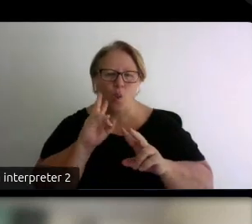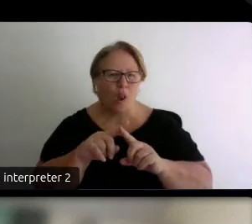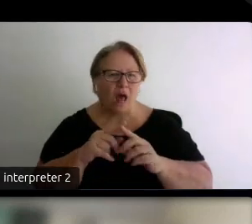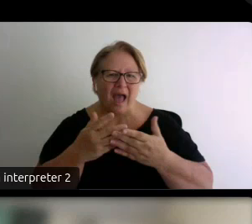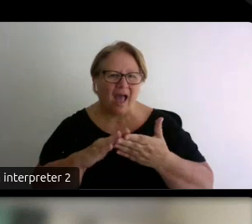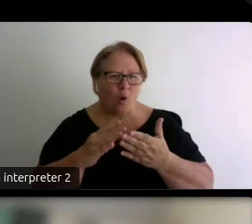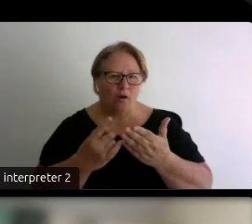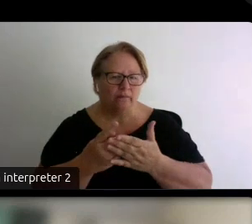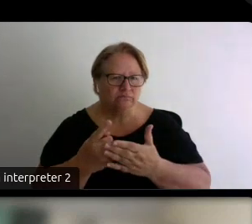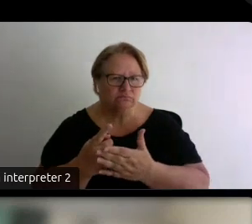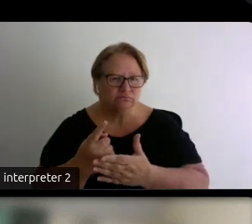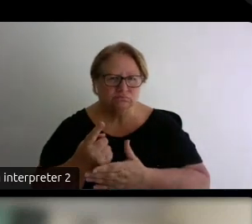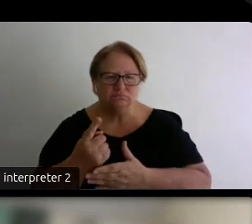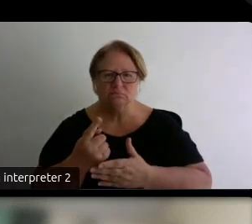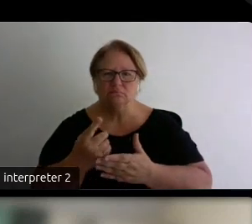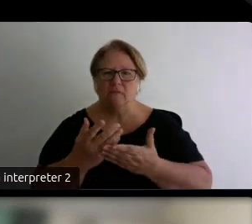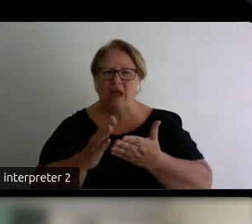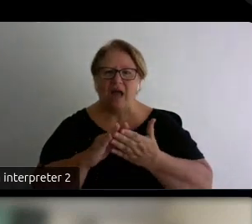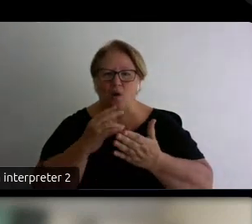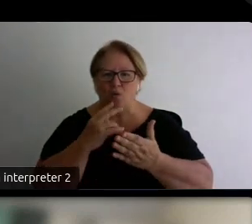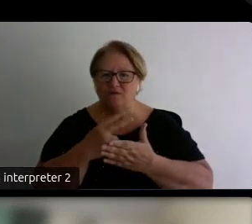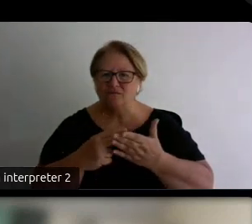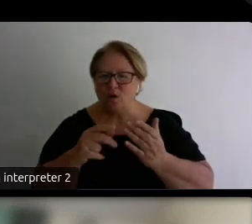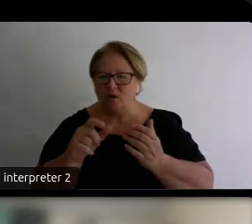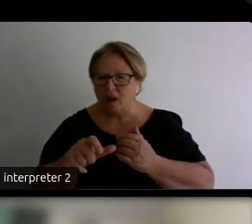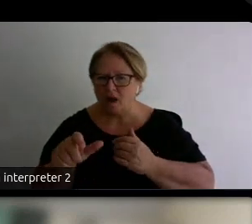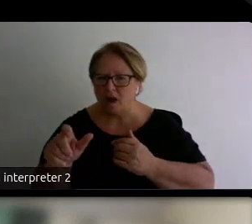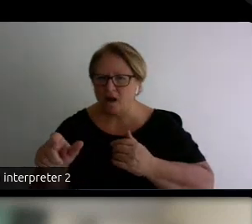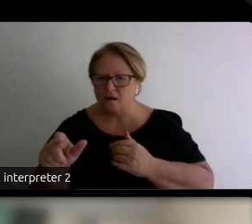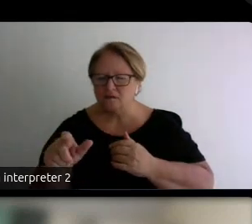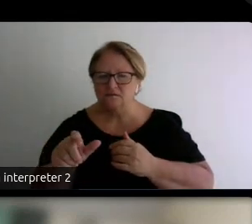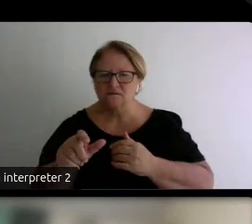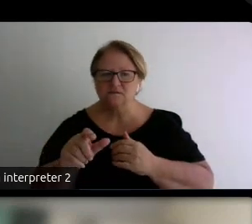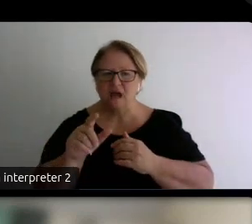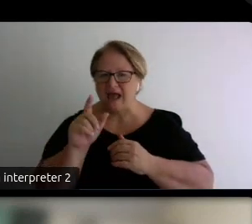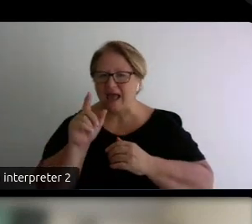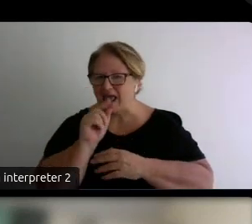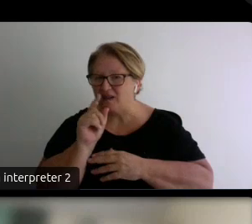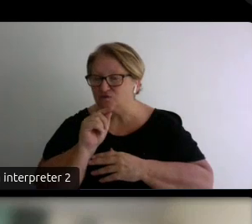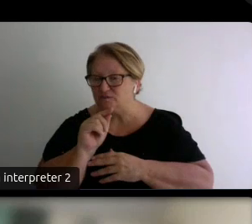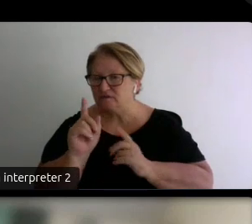how you can refer clients in uh you'll learn about the eligibility criteria which is really important